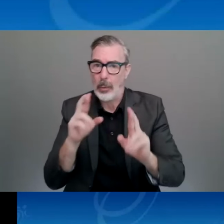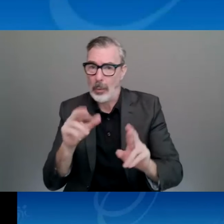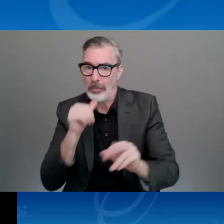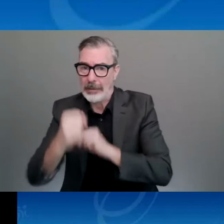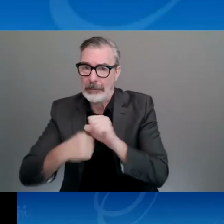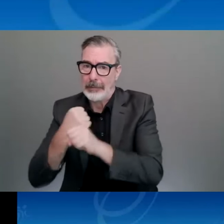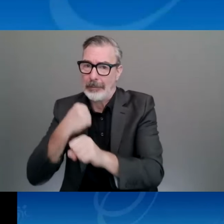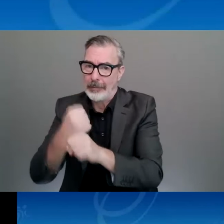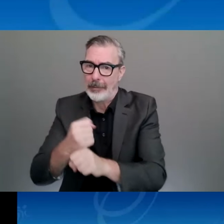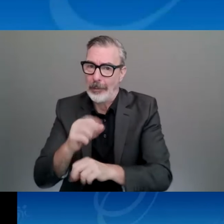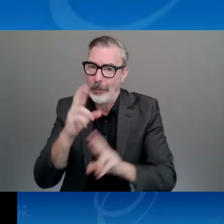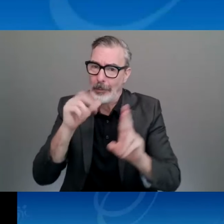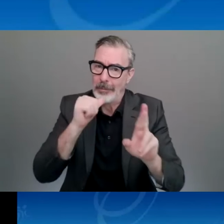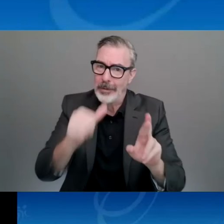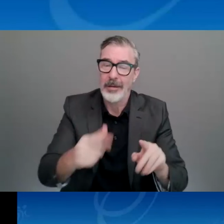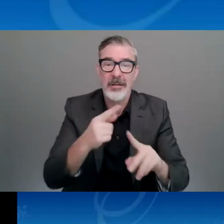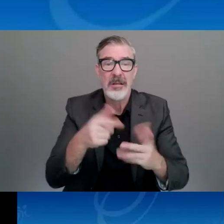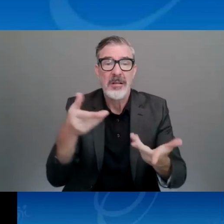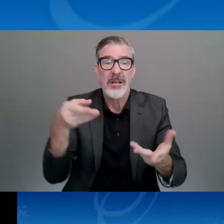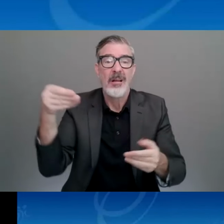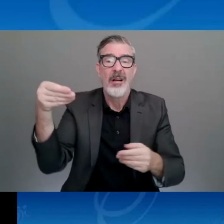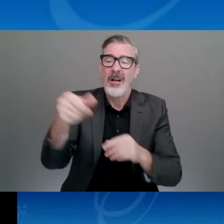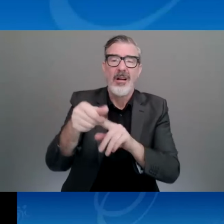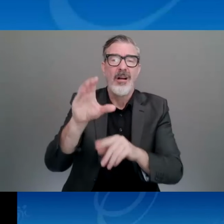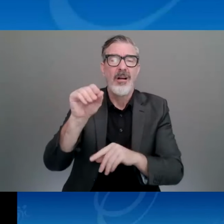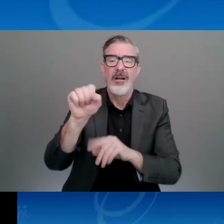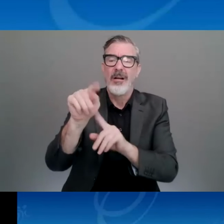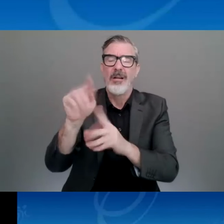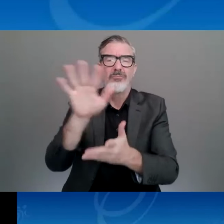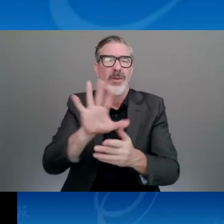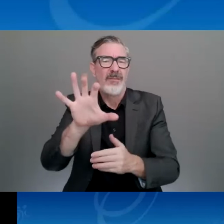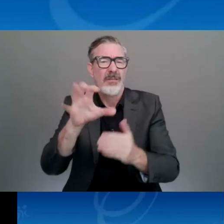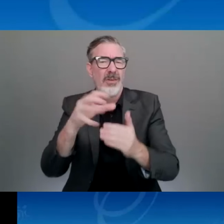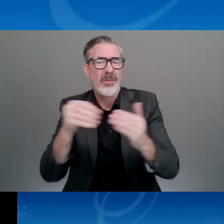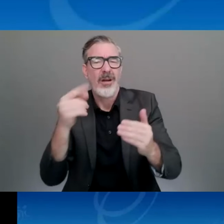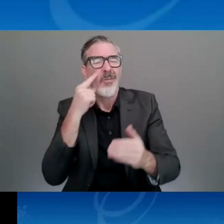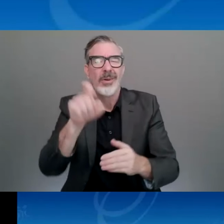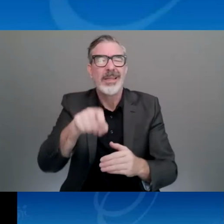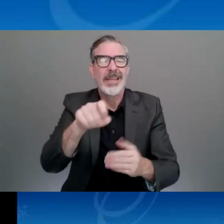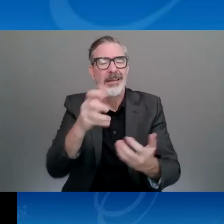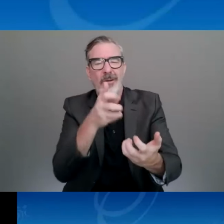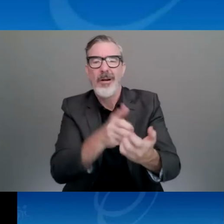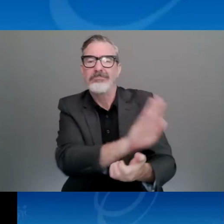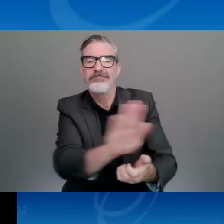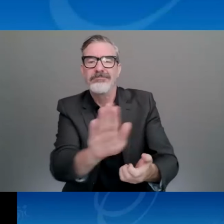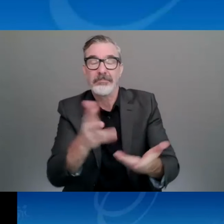with a medium cost of only $500. Now that business value of only $500 per